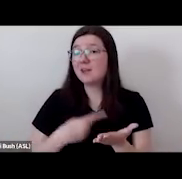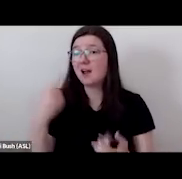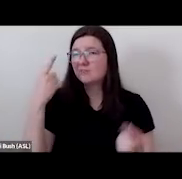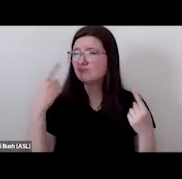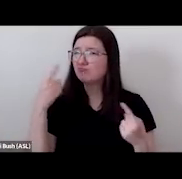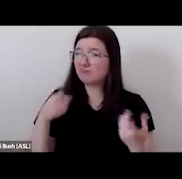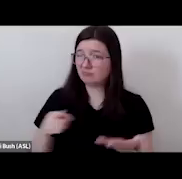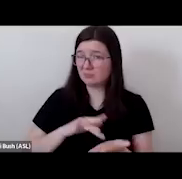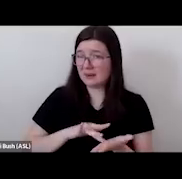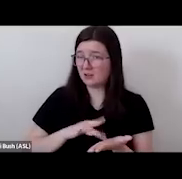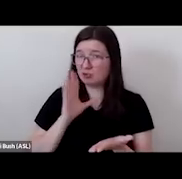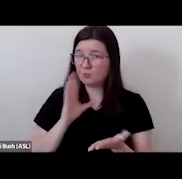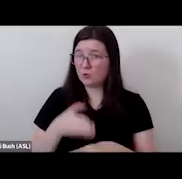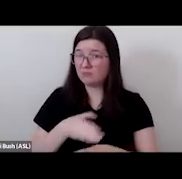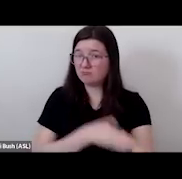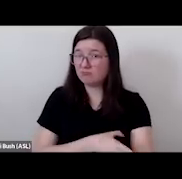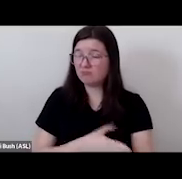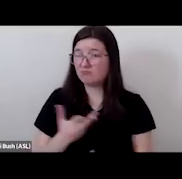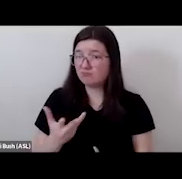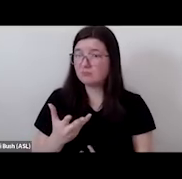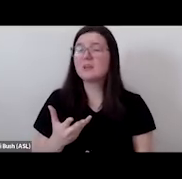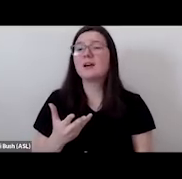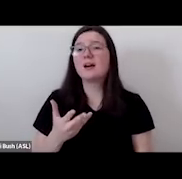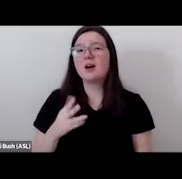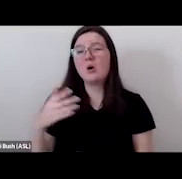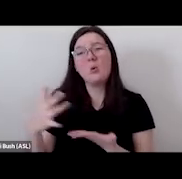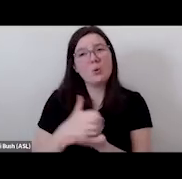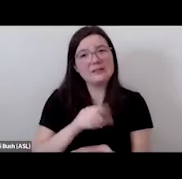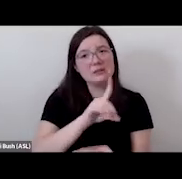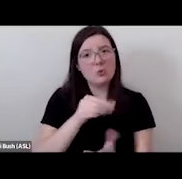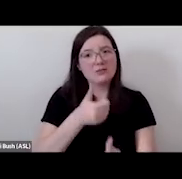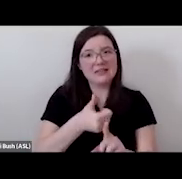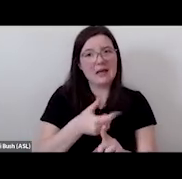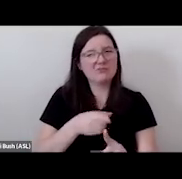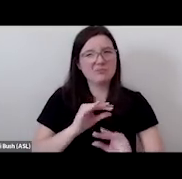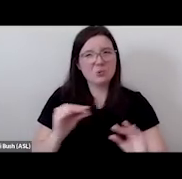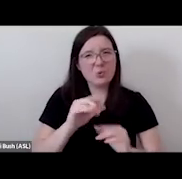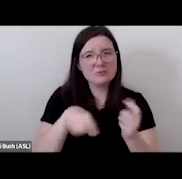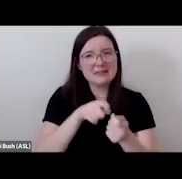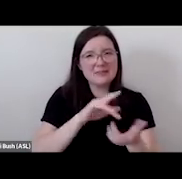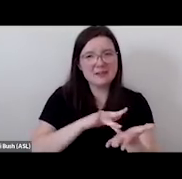But is someone experiencing major depressive disorder and having difficulty getting out of bed and engaging?